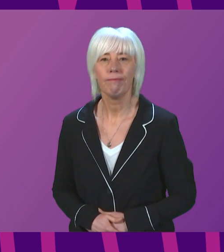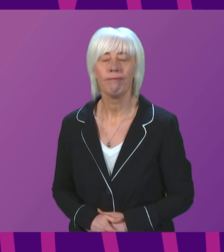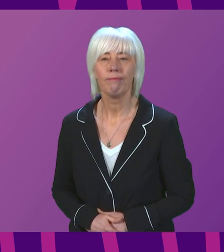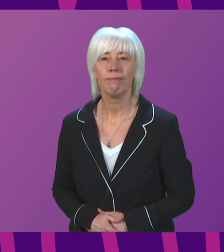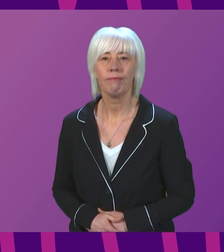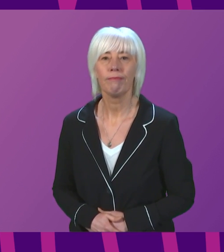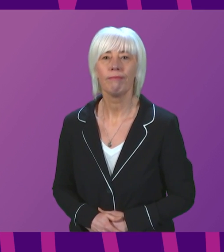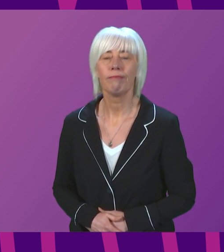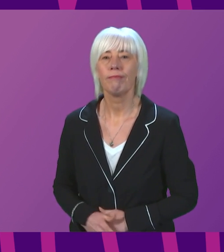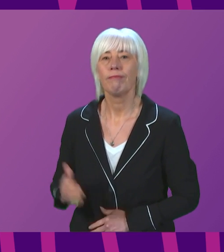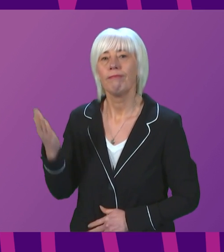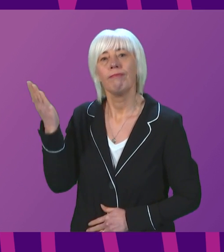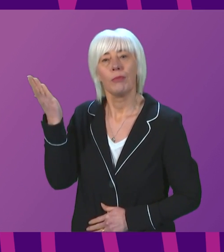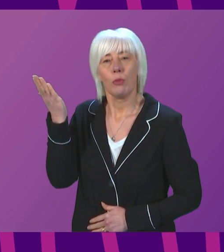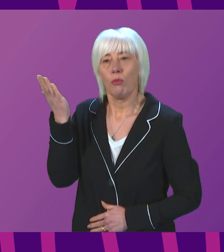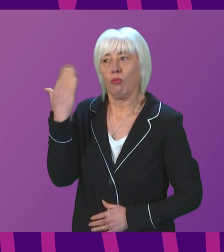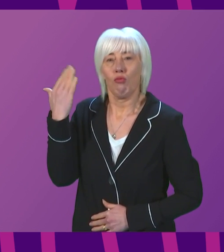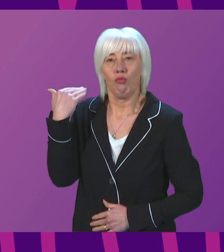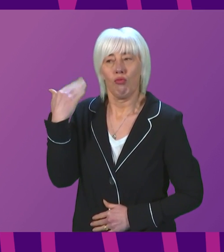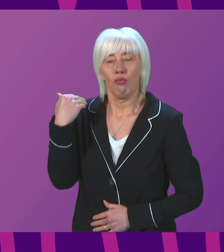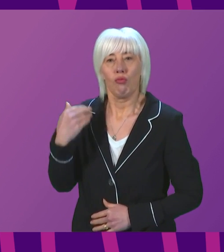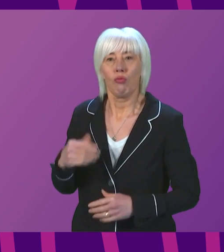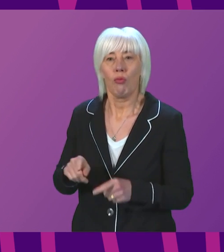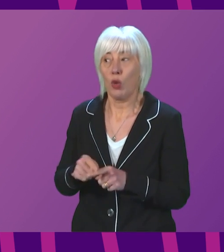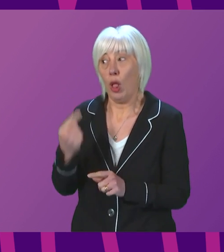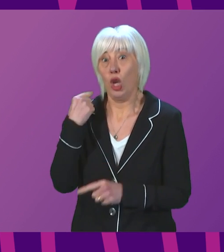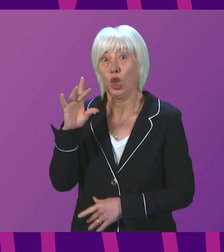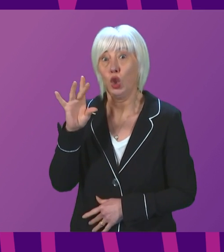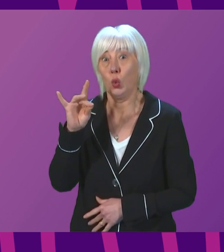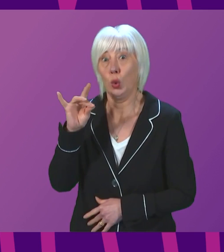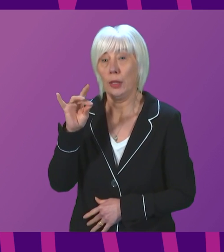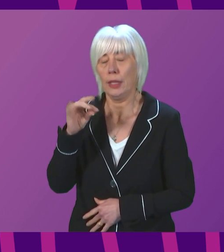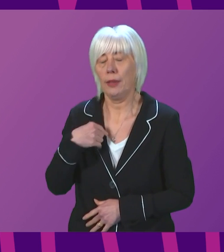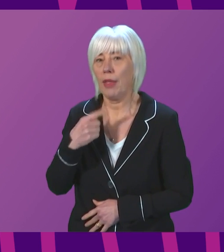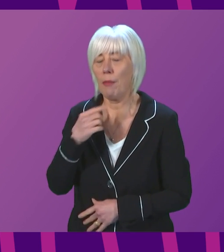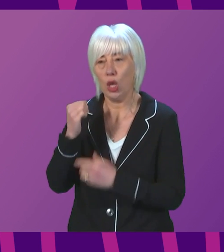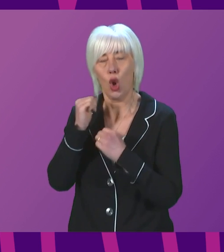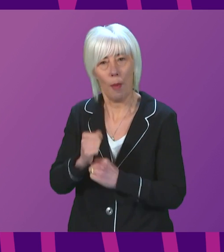In recent weeks—and as recently as Tuesday—I have committed to keeping the Parliament and